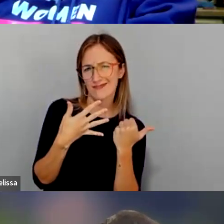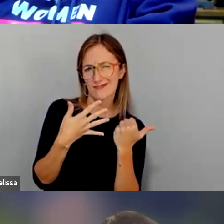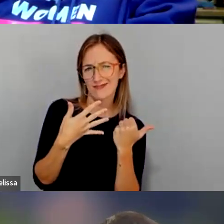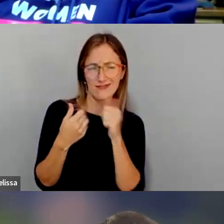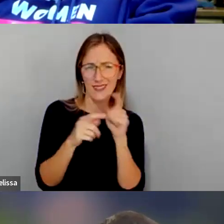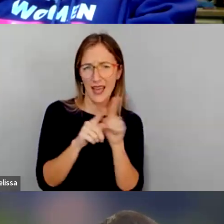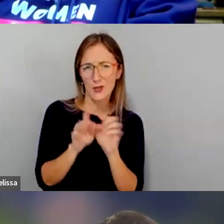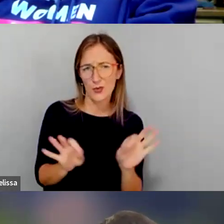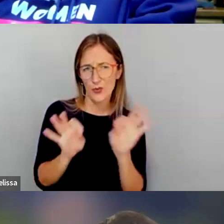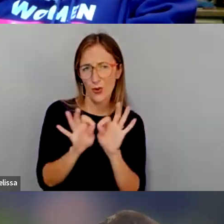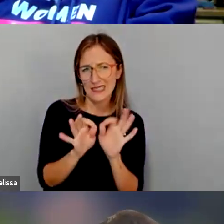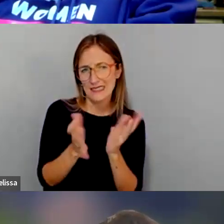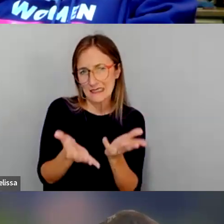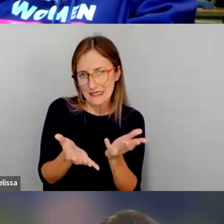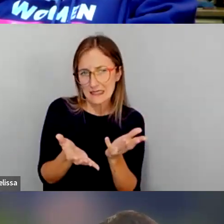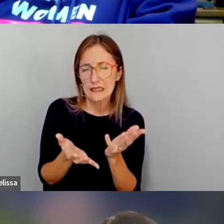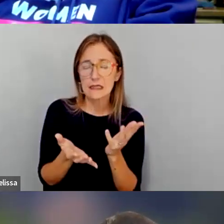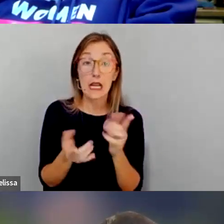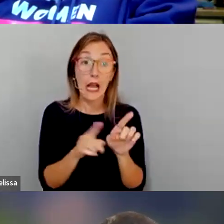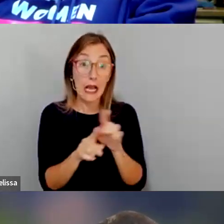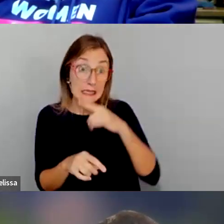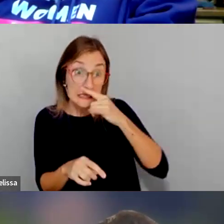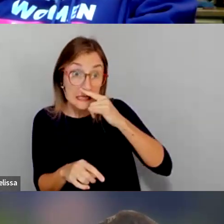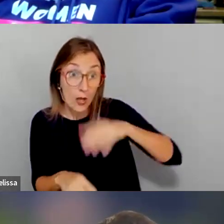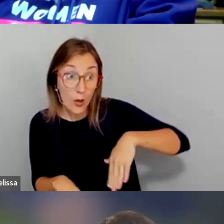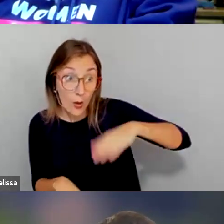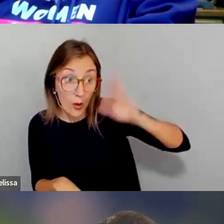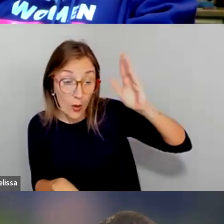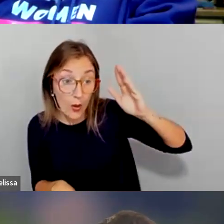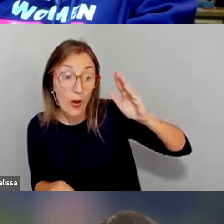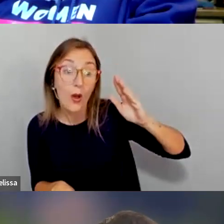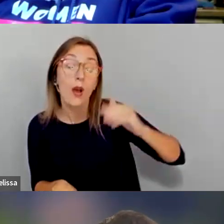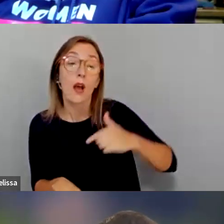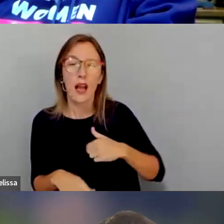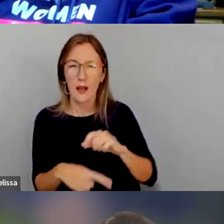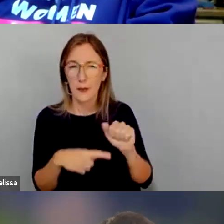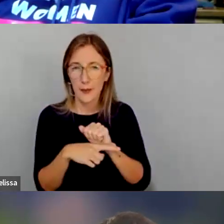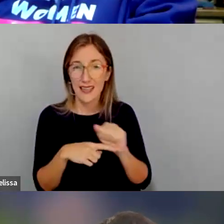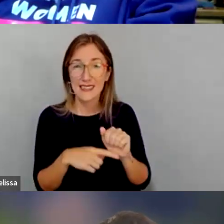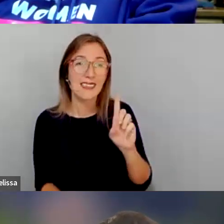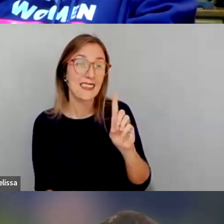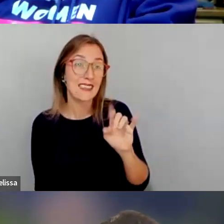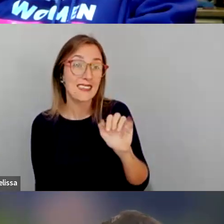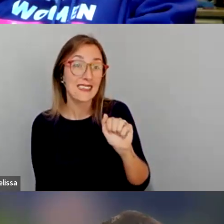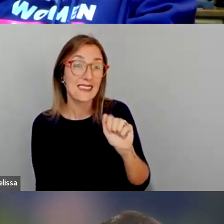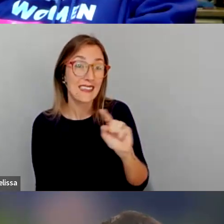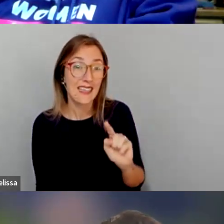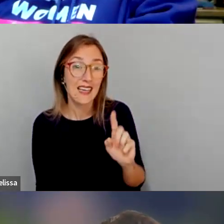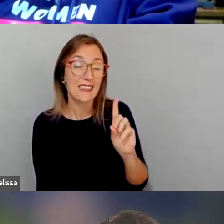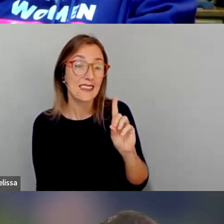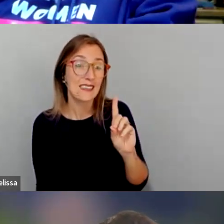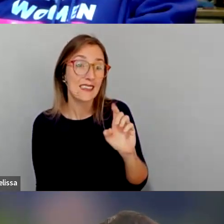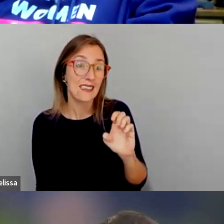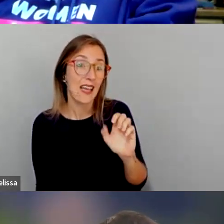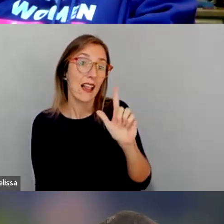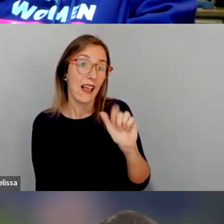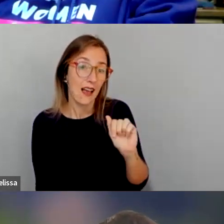and at least recently, Halloween has become less of an important holiday